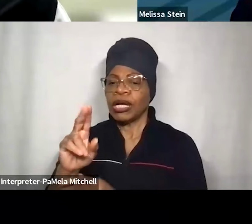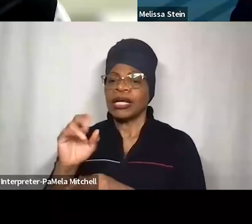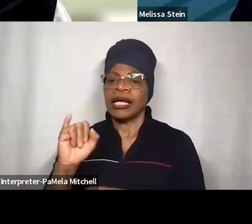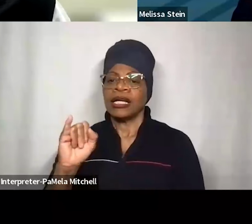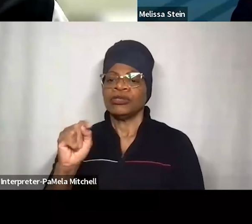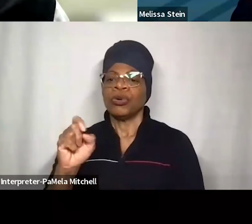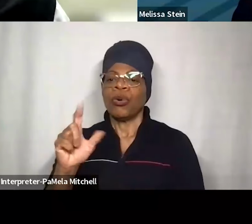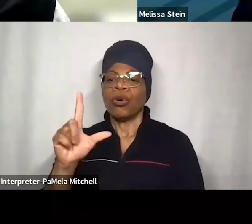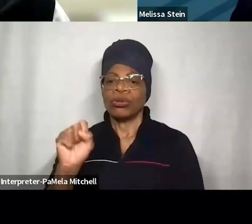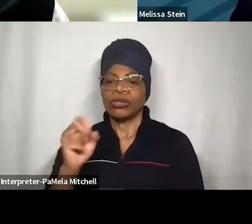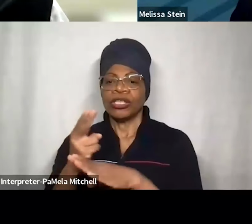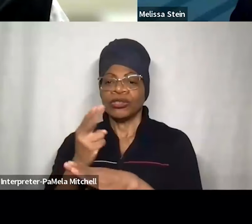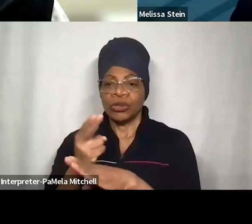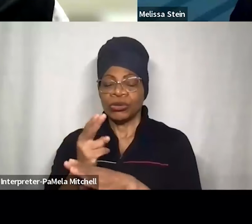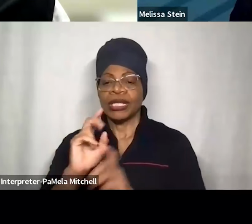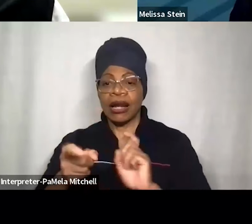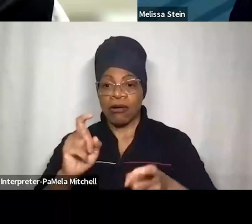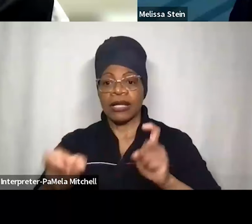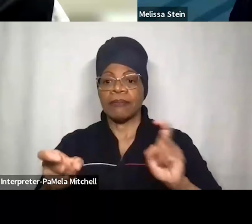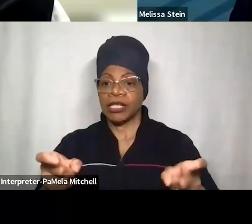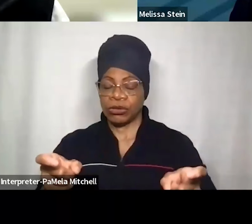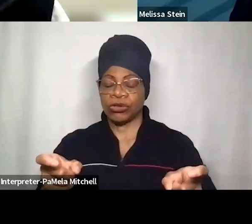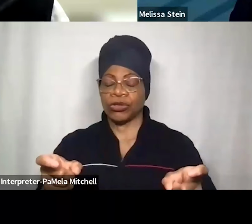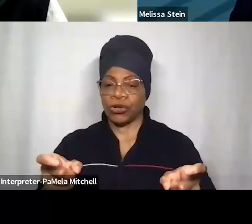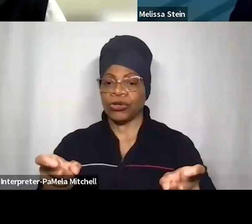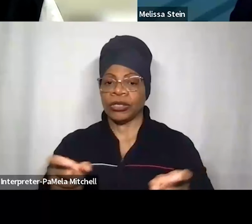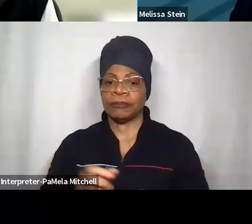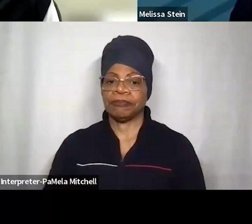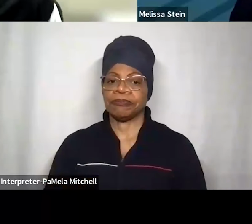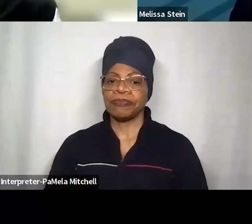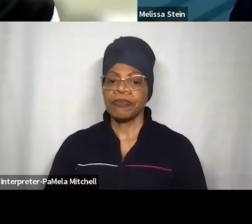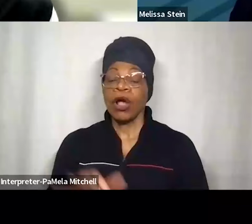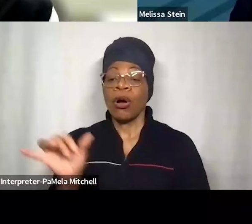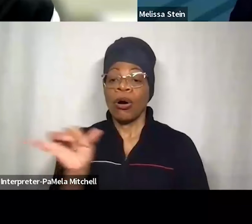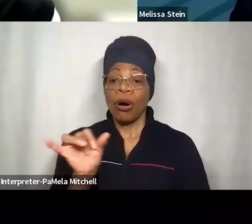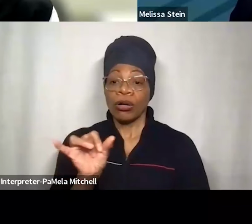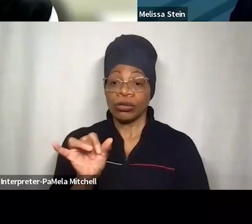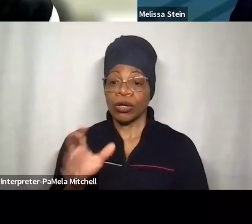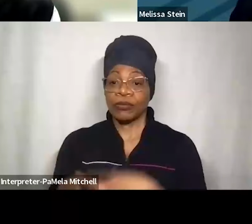that are administered, right? And also I would say typically,